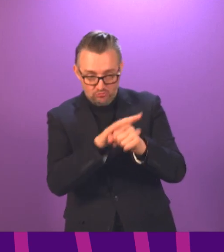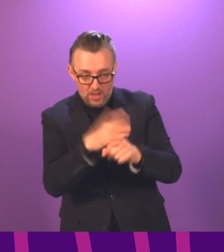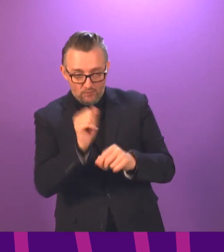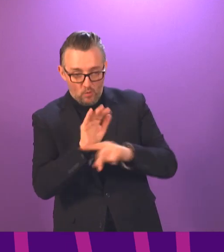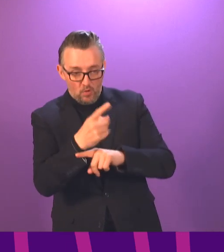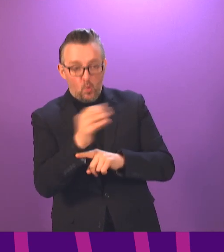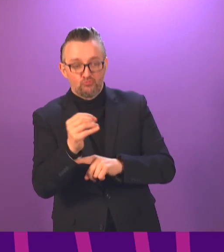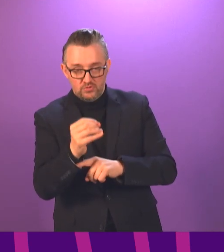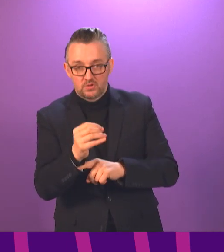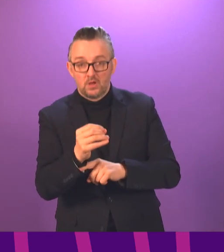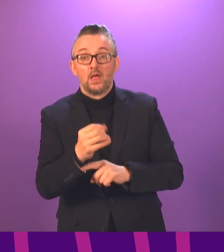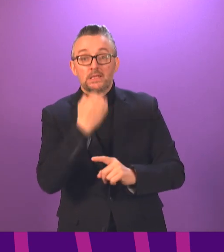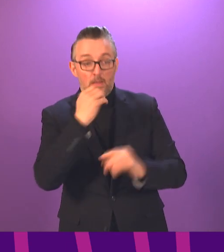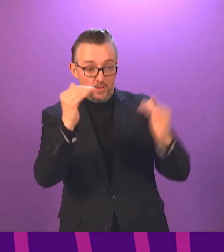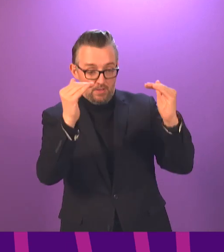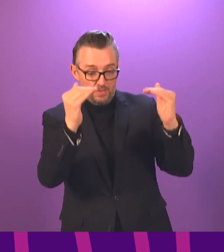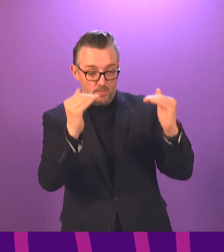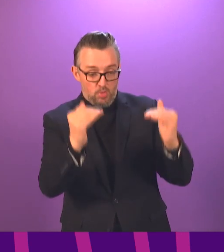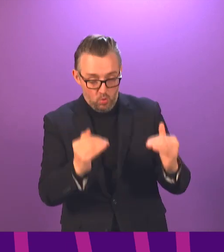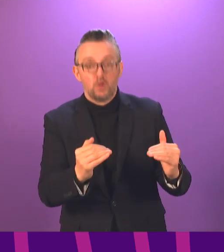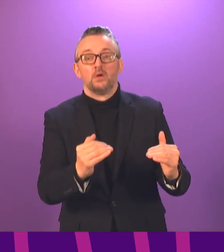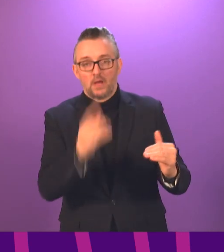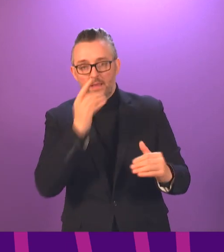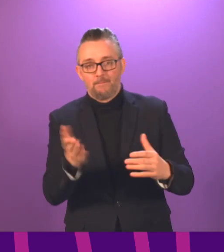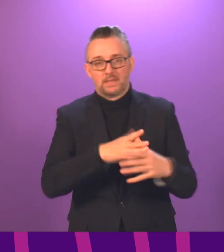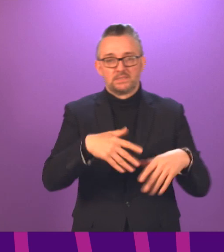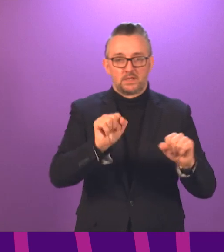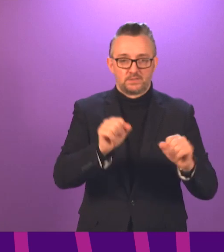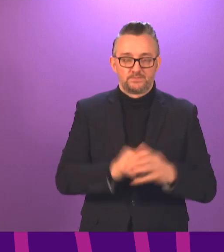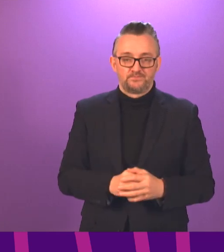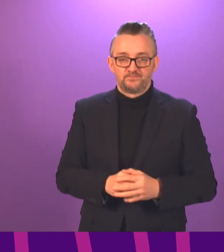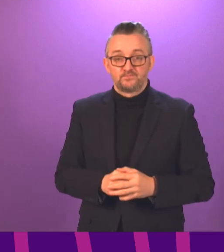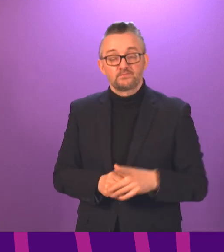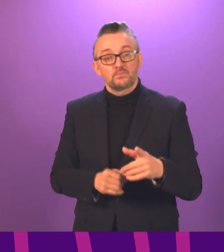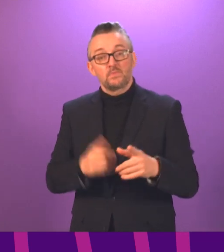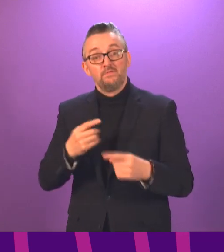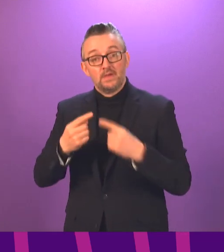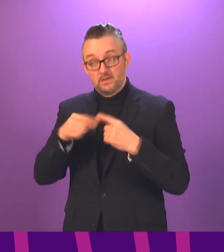the rate fell below that lower number. For members’ information, I note that the